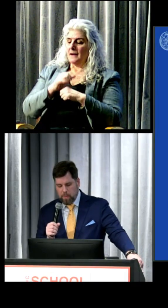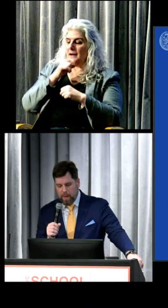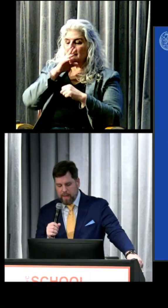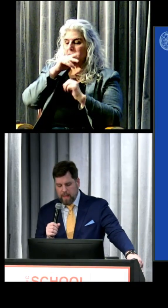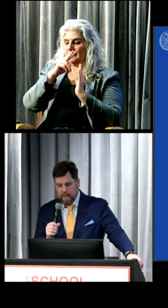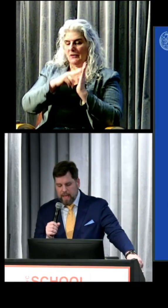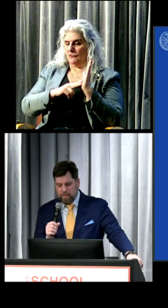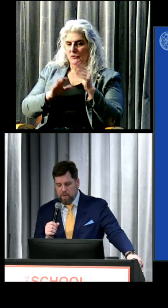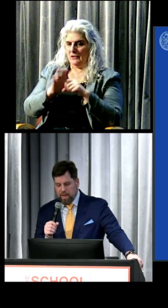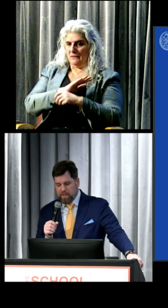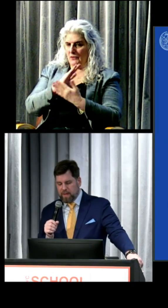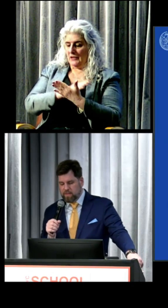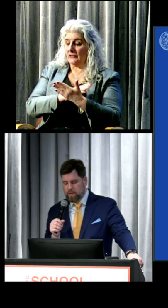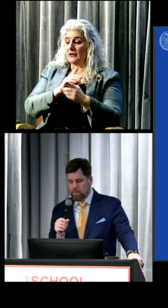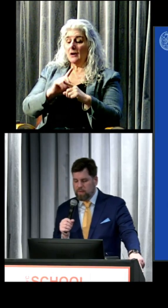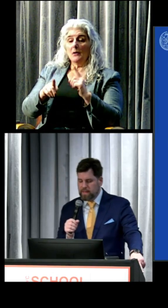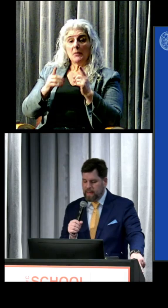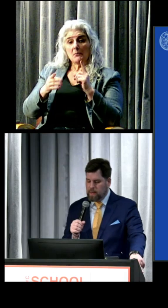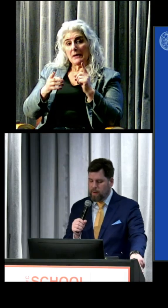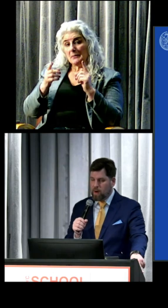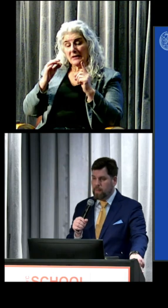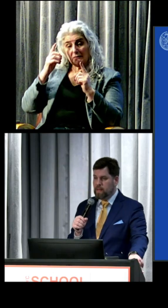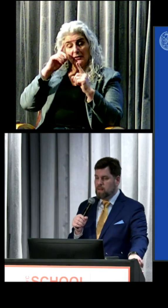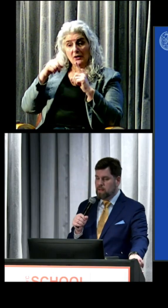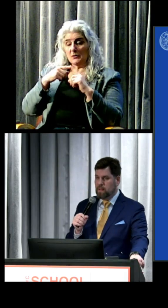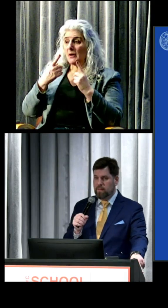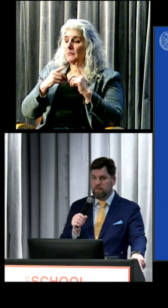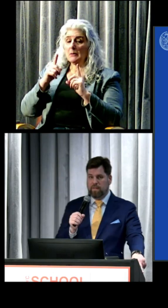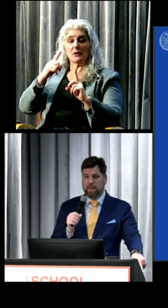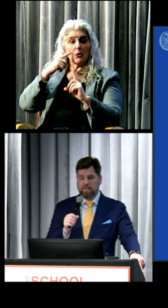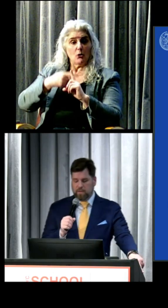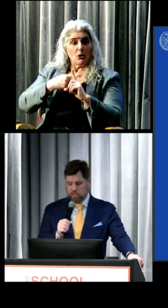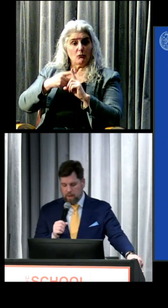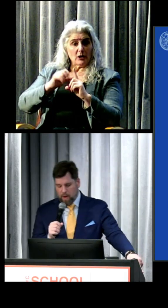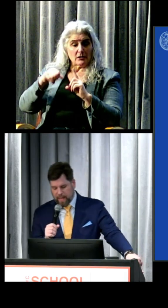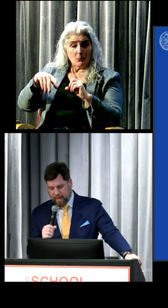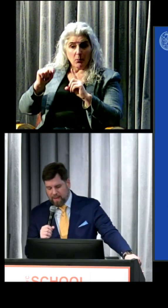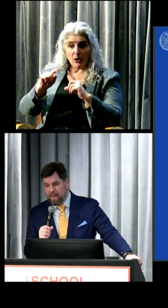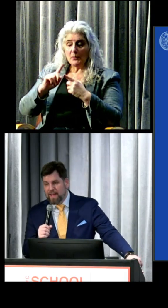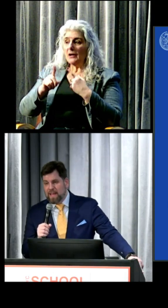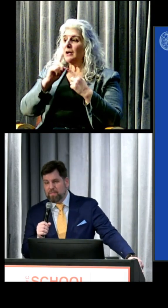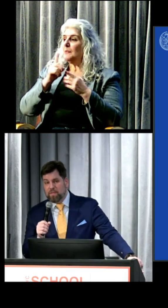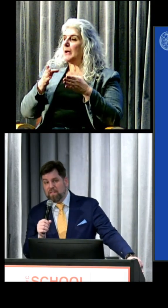What we learned in our pilot testing really helped define the goals that allowed us to bring in these